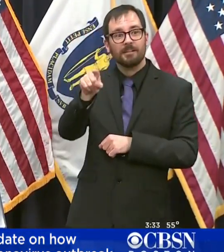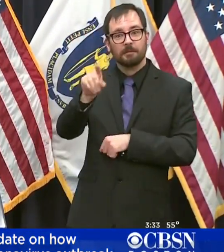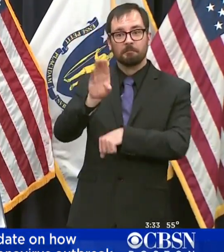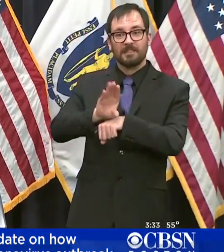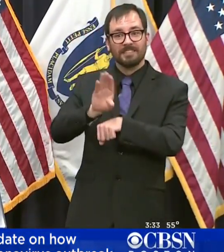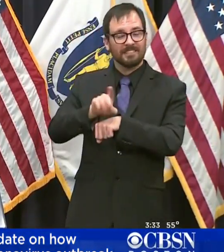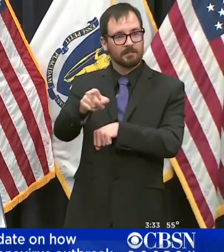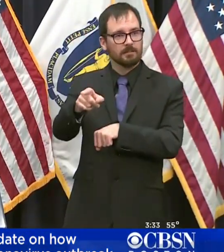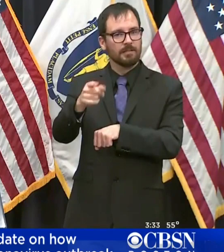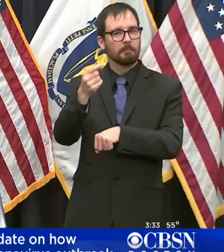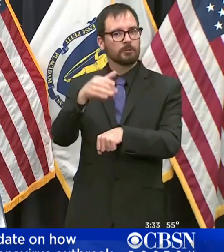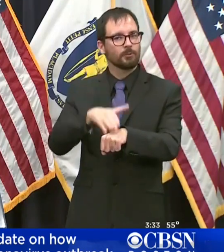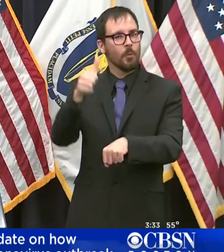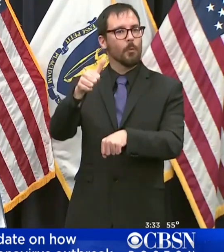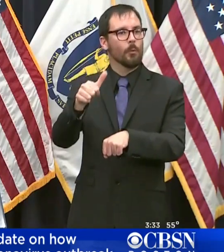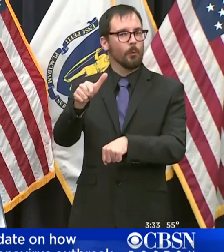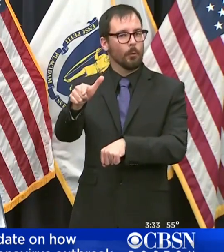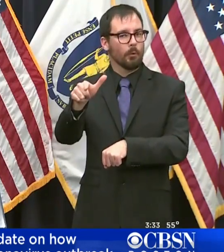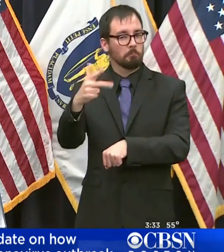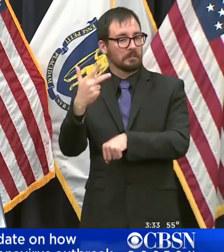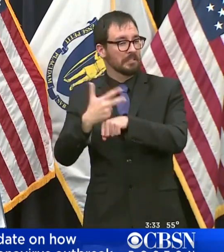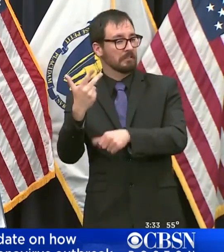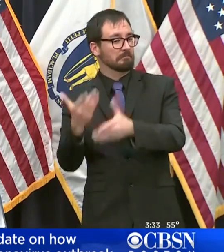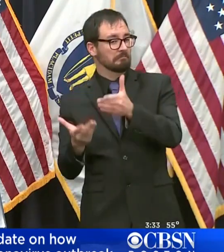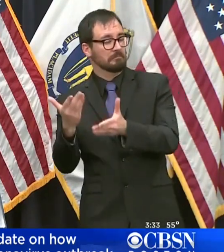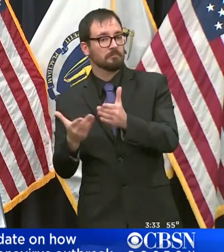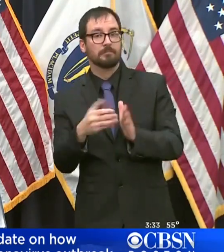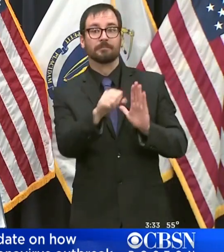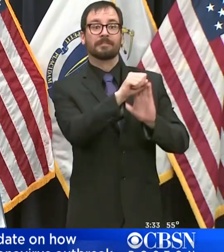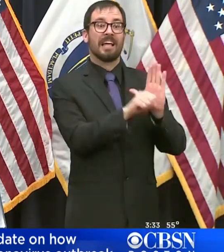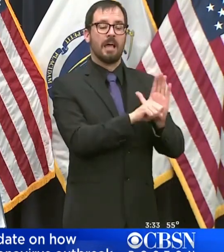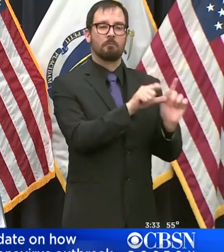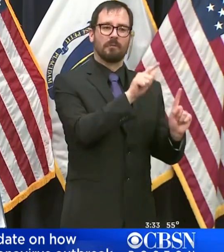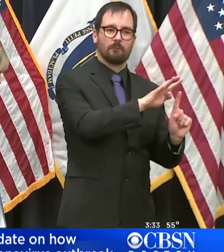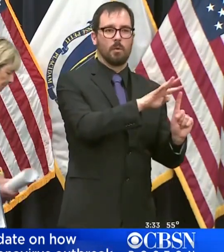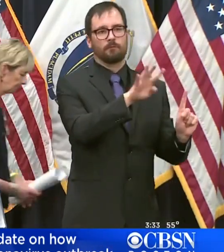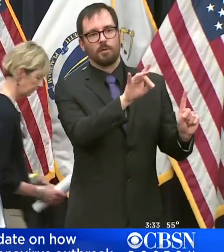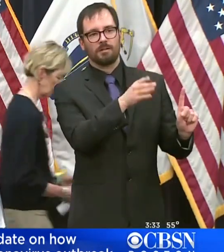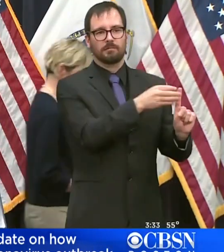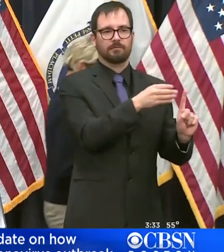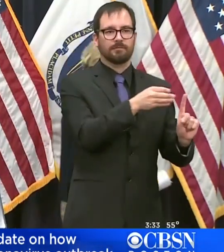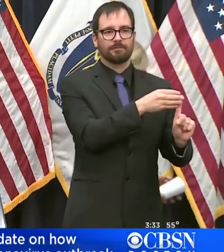ARE 3 TO 7 DAYS. ALSO DEPENDS ON THE PRIORITY OF THE -- OF WHO IS TEST IS COMING